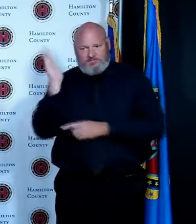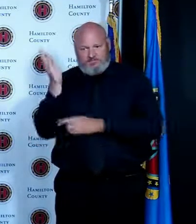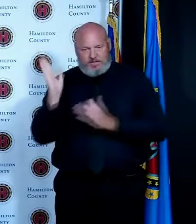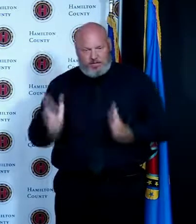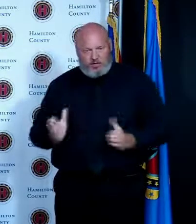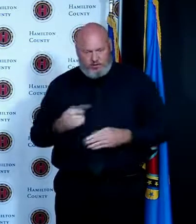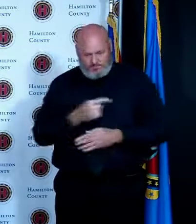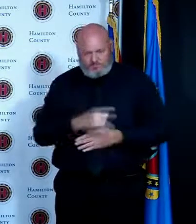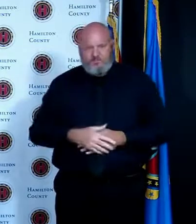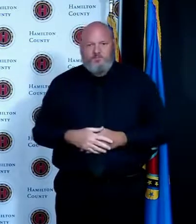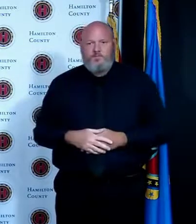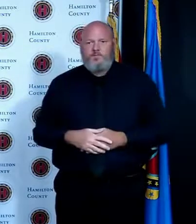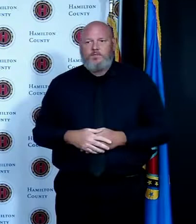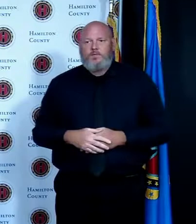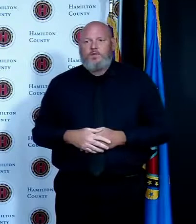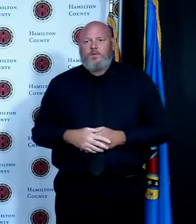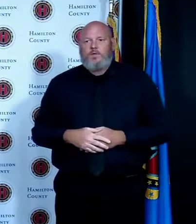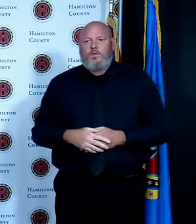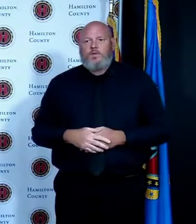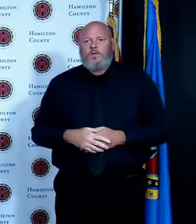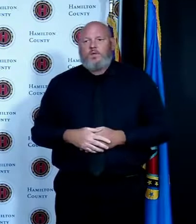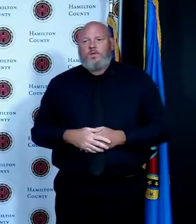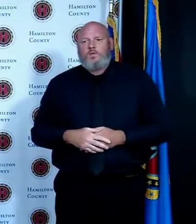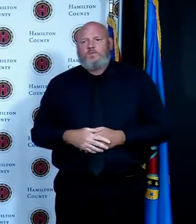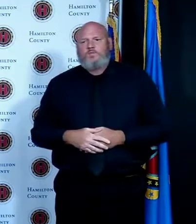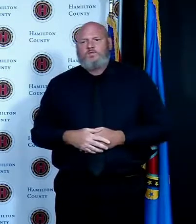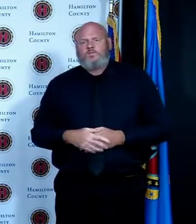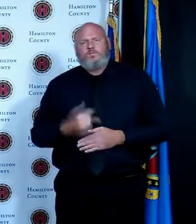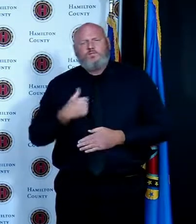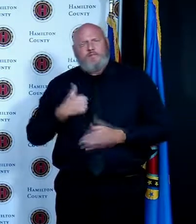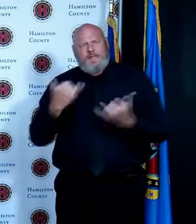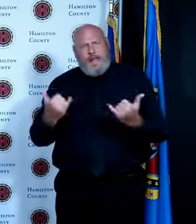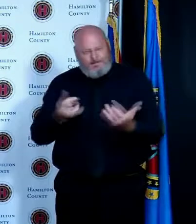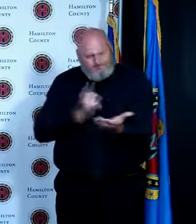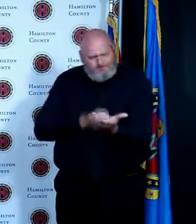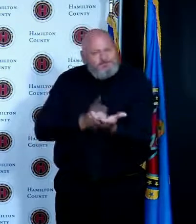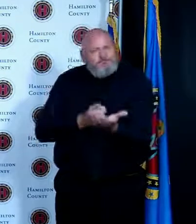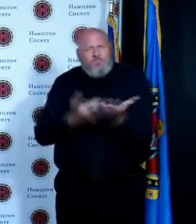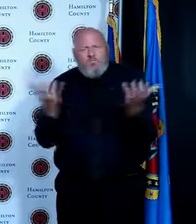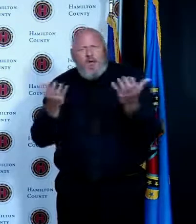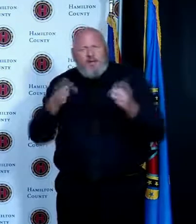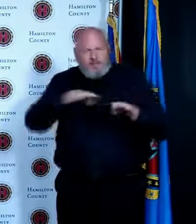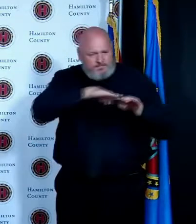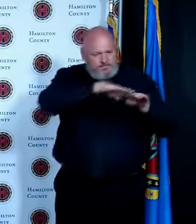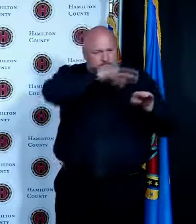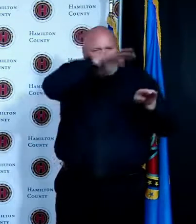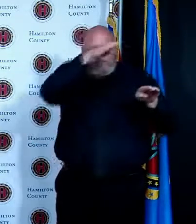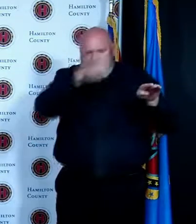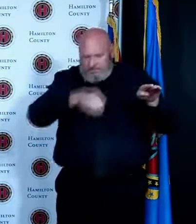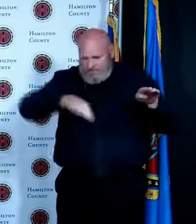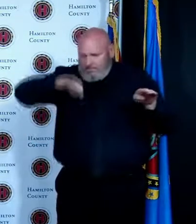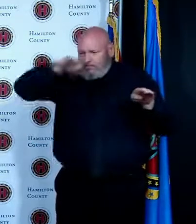and the trends that we're seeing and I'm going to leave him to discuss all of that he is the expert in the field